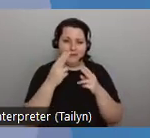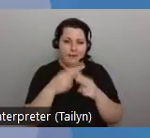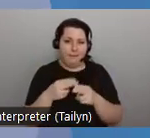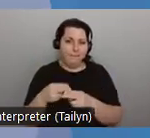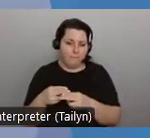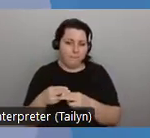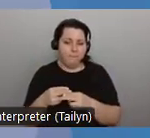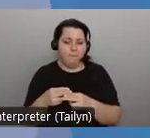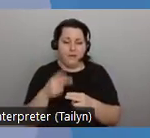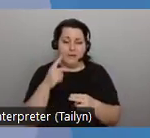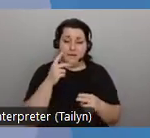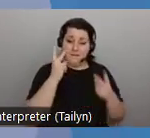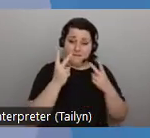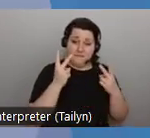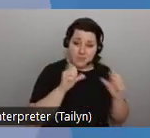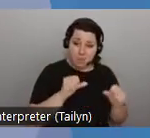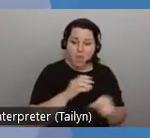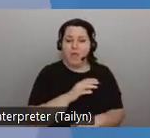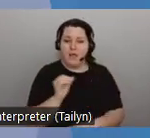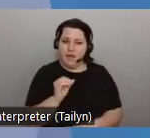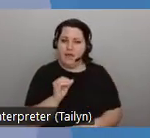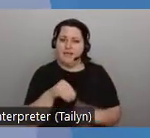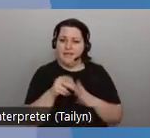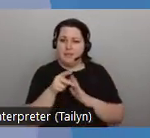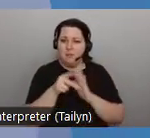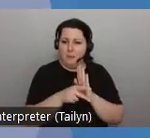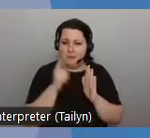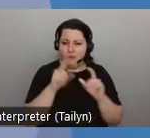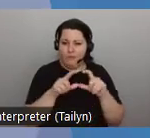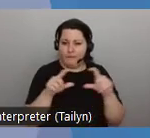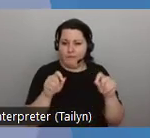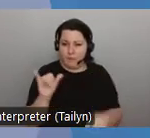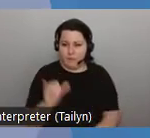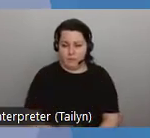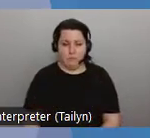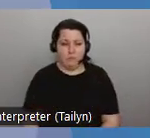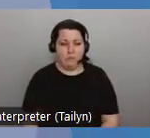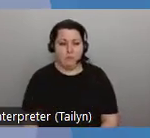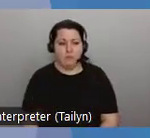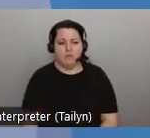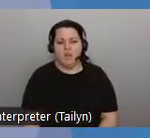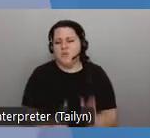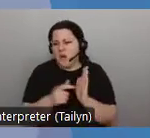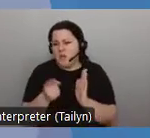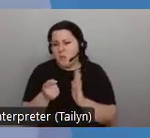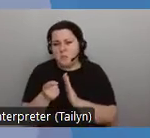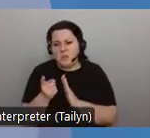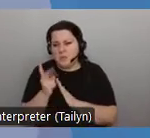the user go to that specific form field, so it's very important we provide those names in both a visible manner and then in the properties